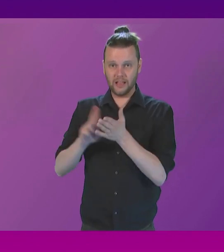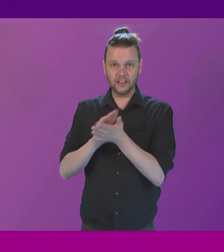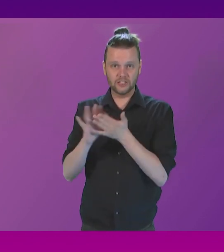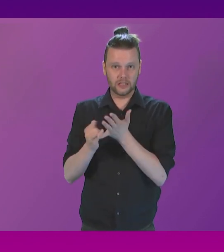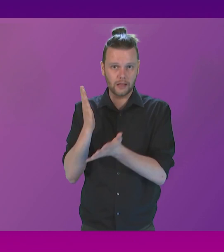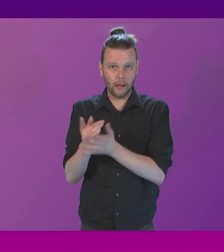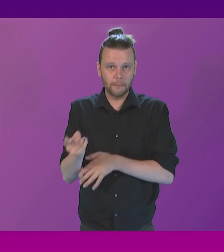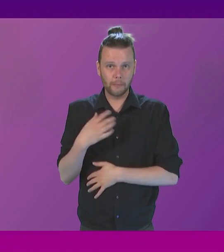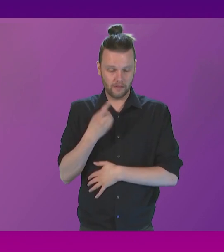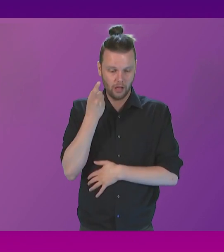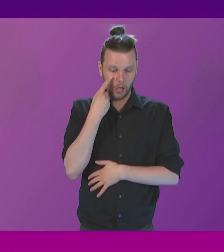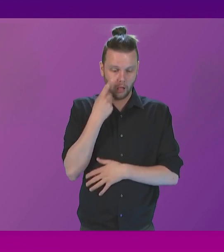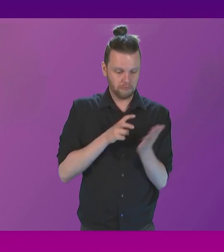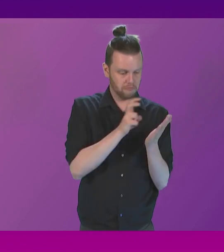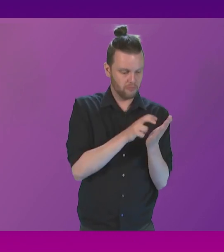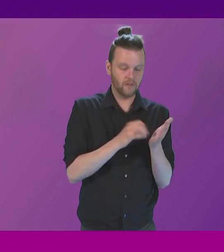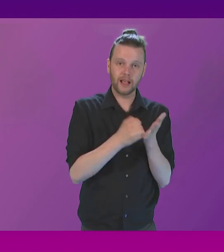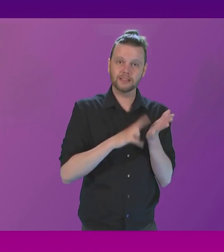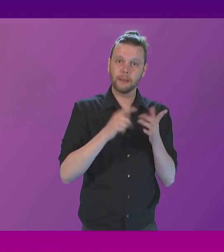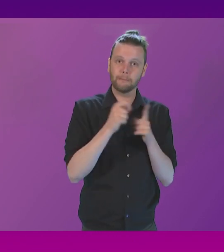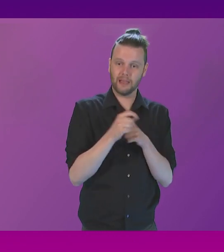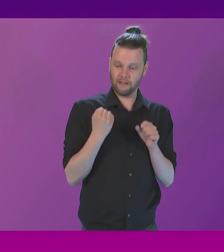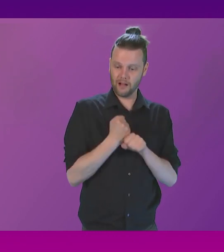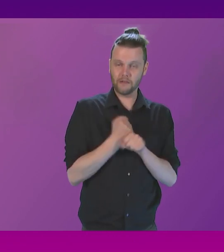but when I look at the Scottish National Party’s record in government, I see that we have about